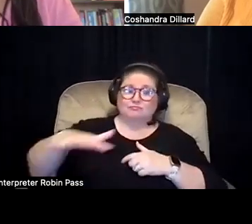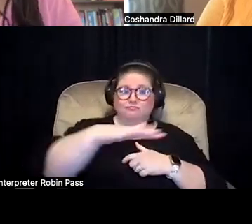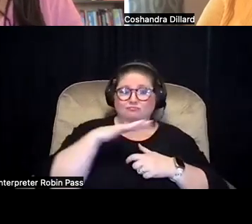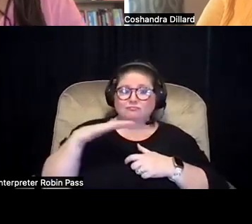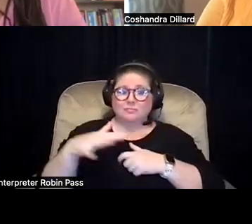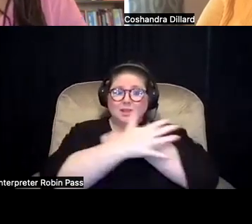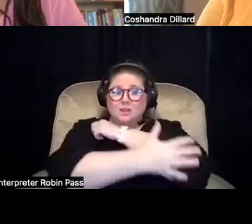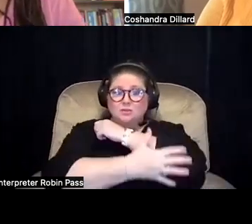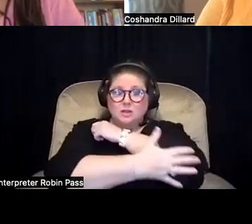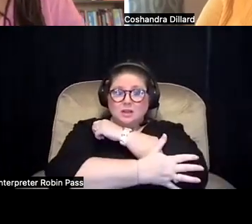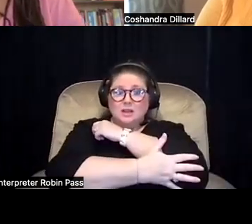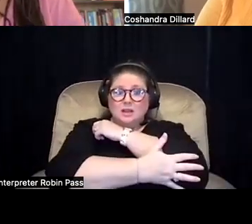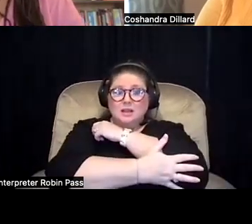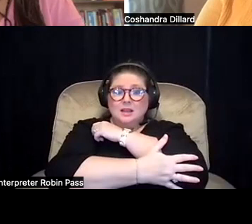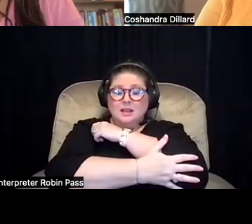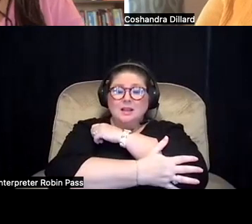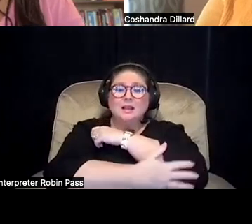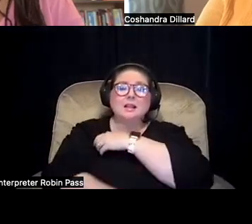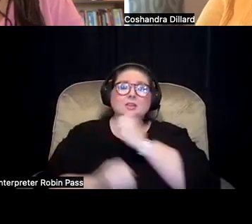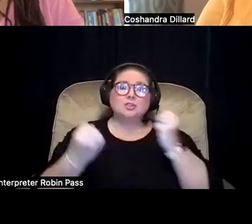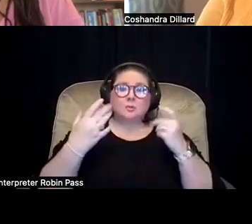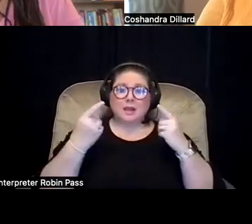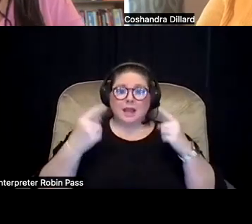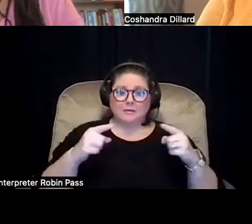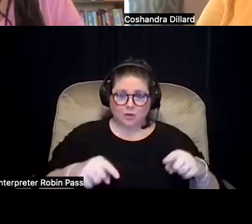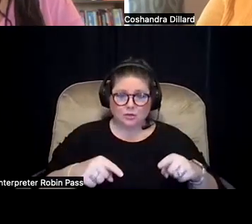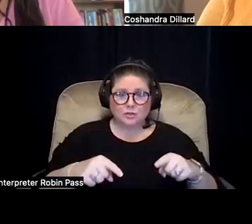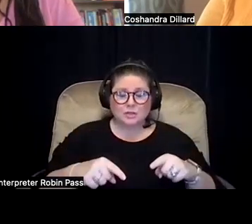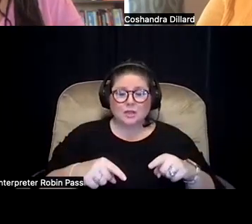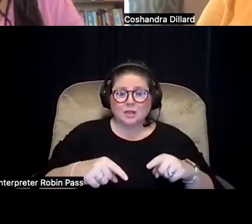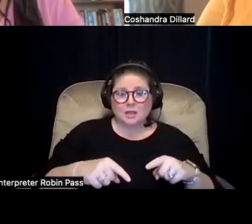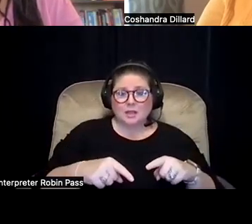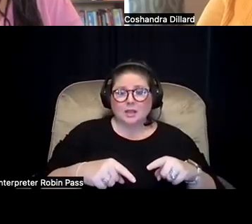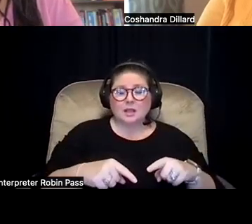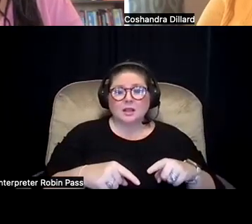there are so many efforts pushing back against teaching these truthful these honest histories